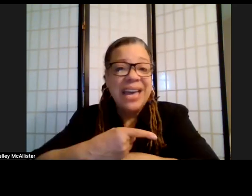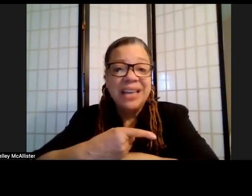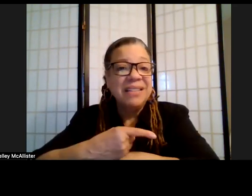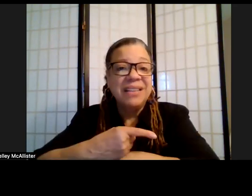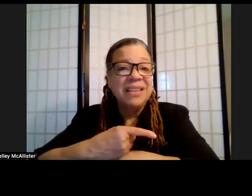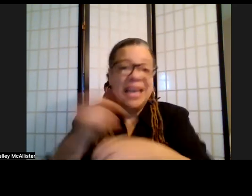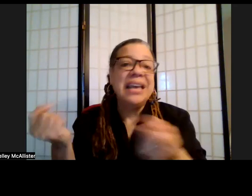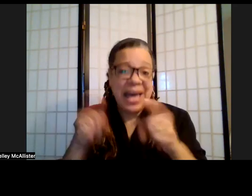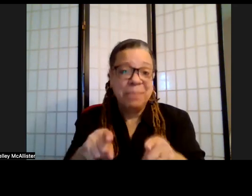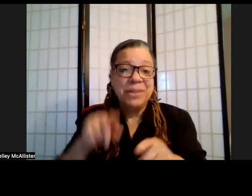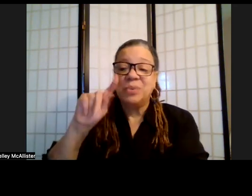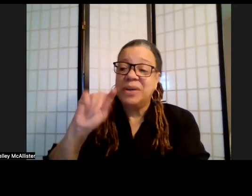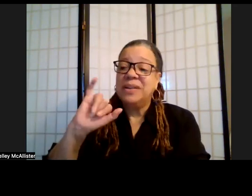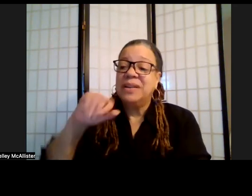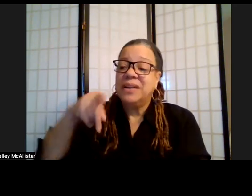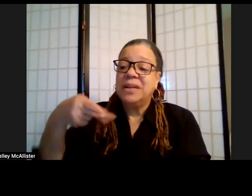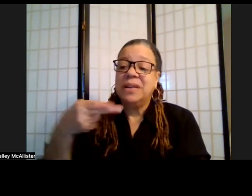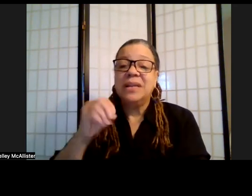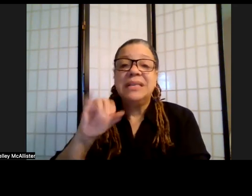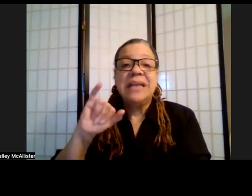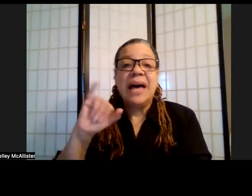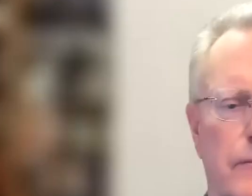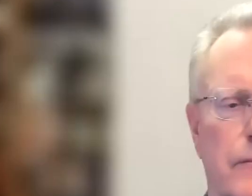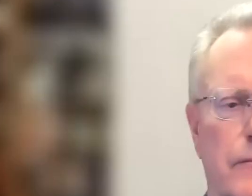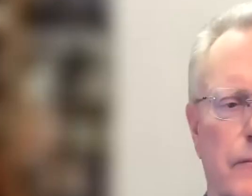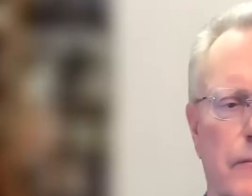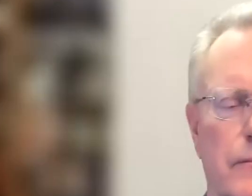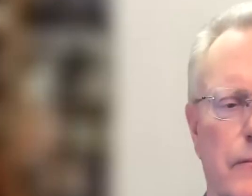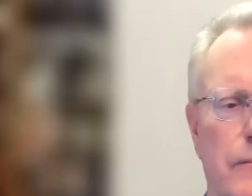Yeah. Goodness! Oh!